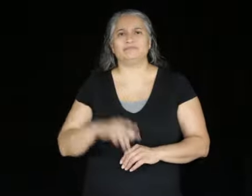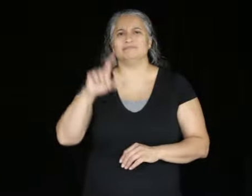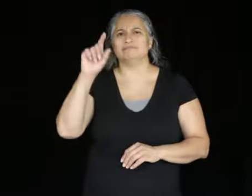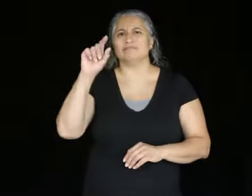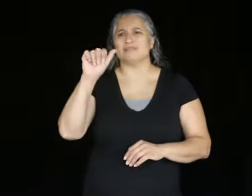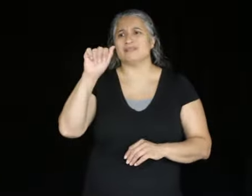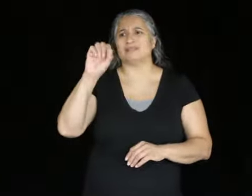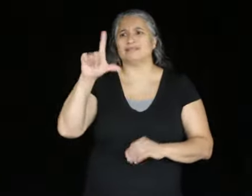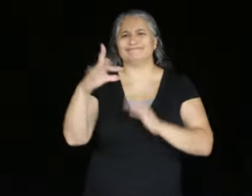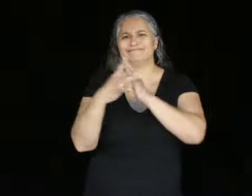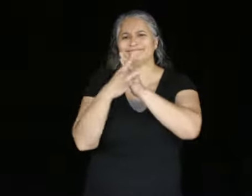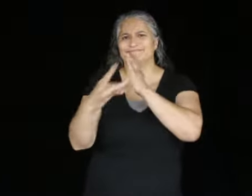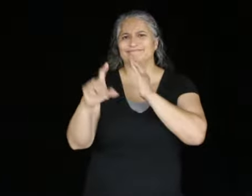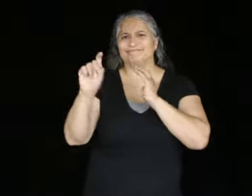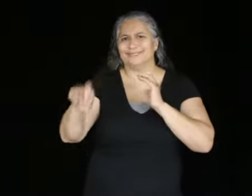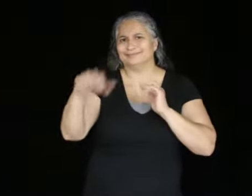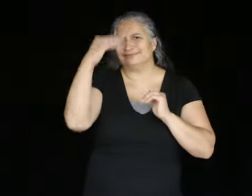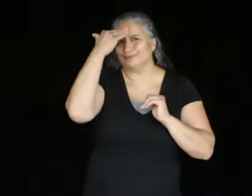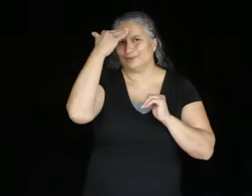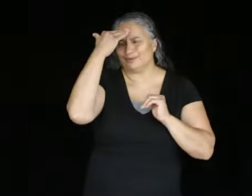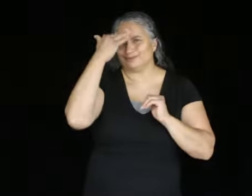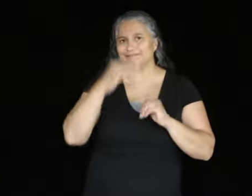CDI must be fluent in ASL.